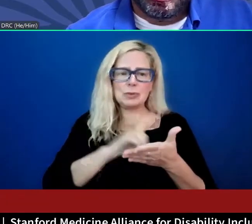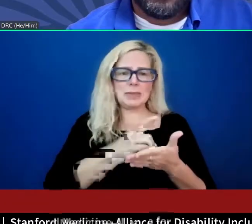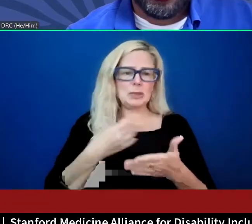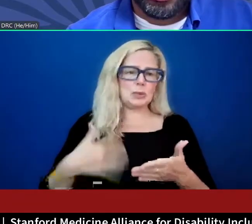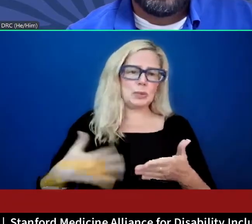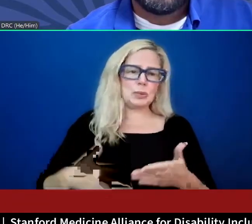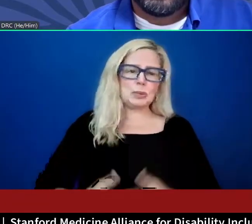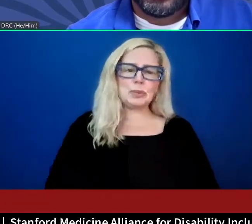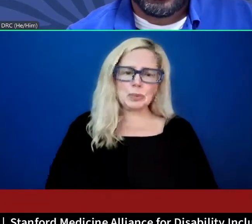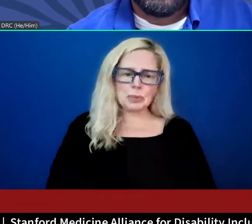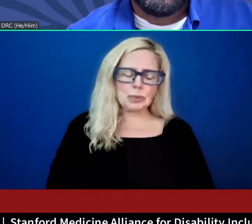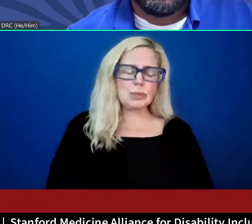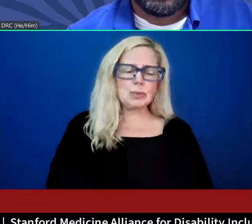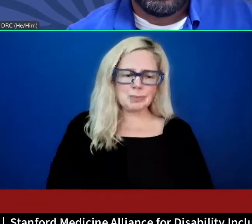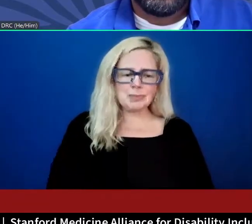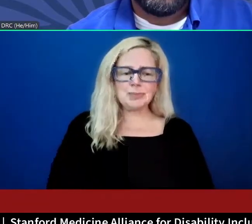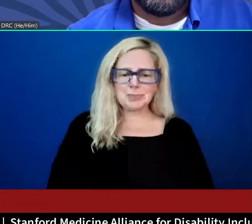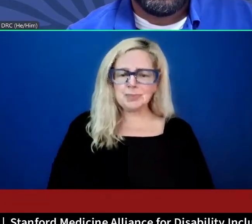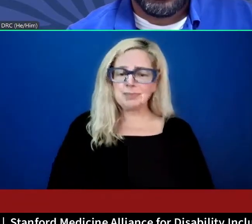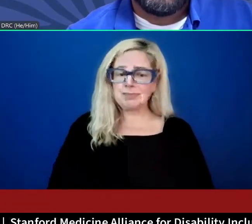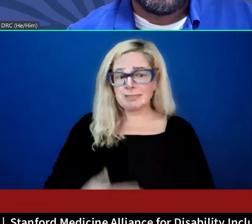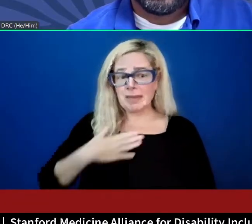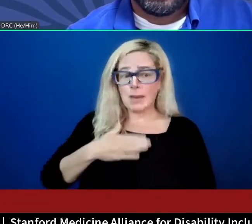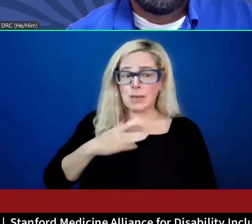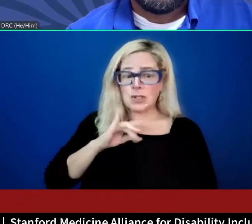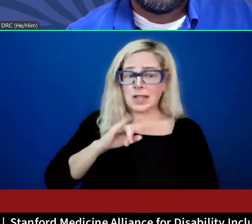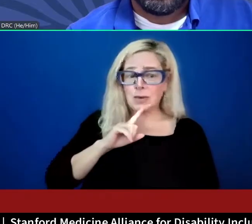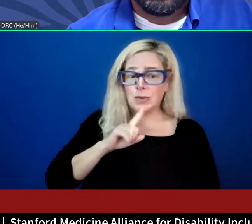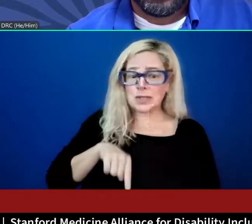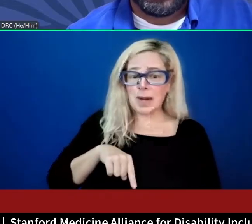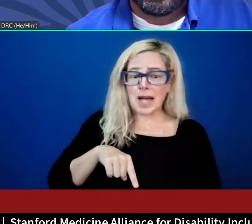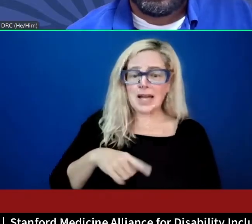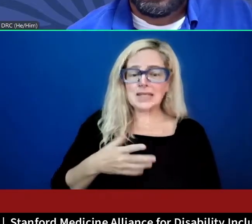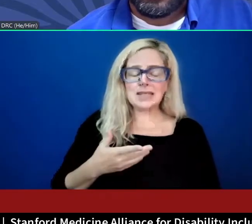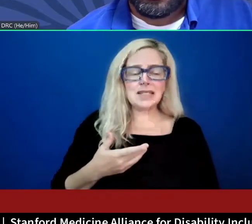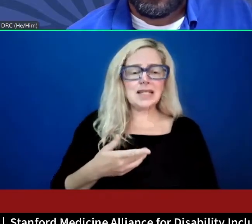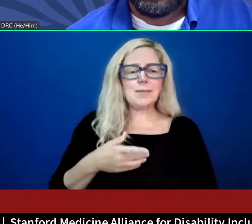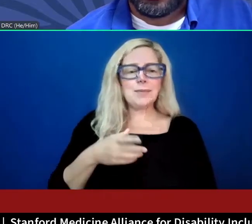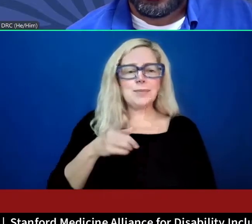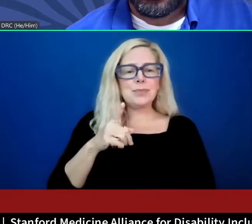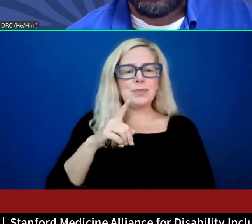and for the interest of time, um, Amged, I have a a question. It's hopefully going to